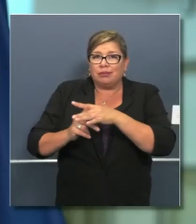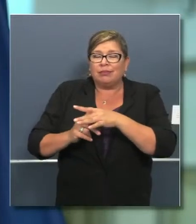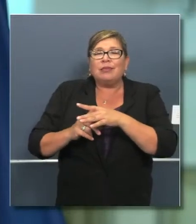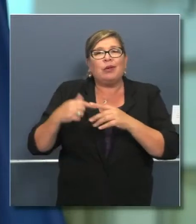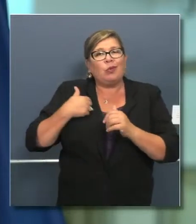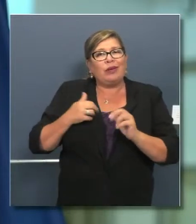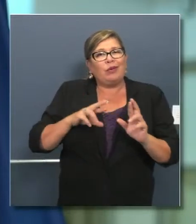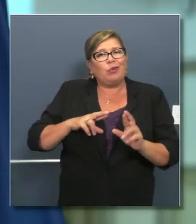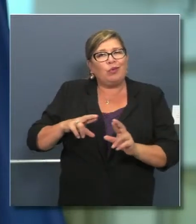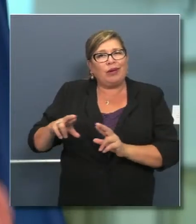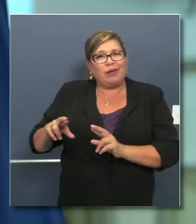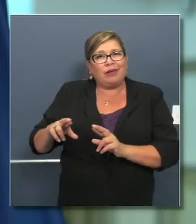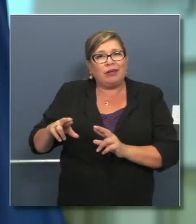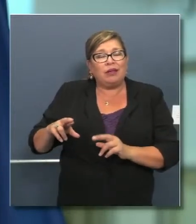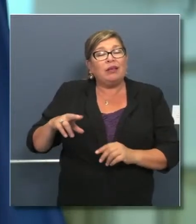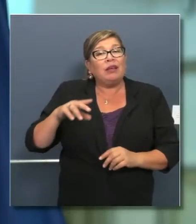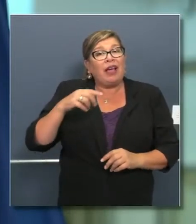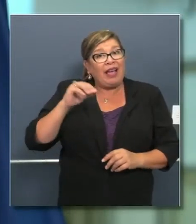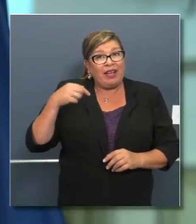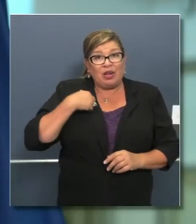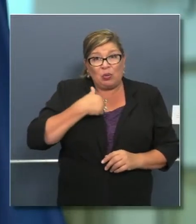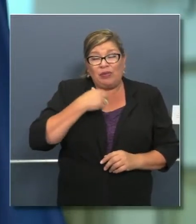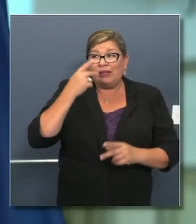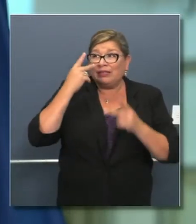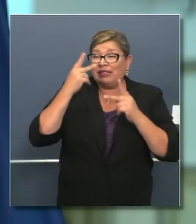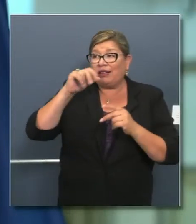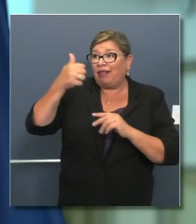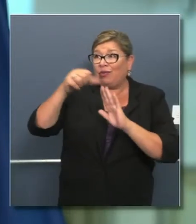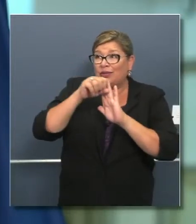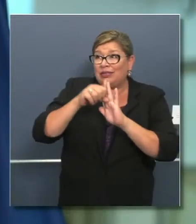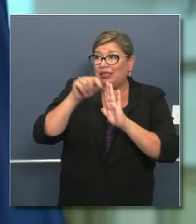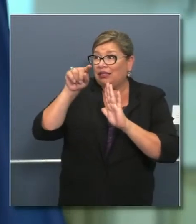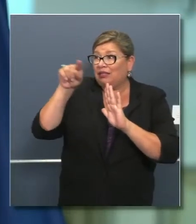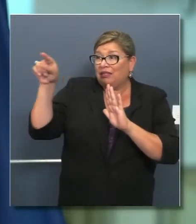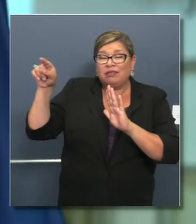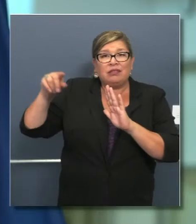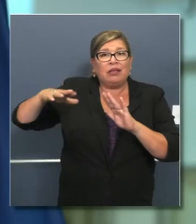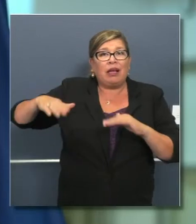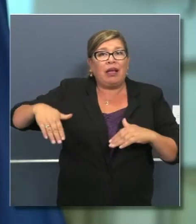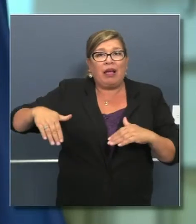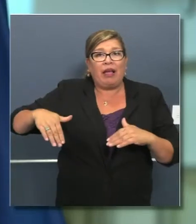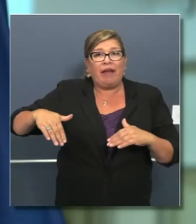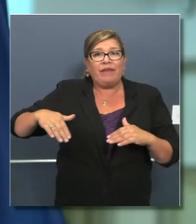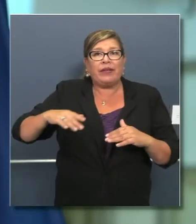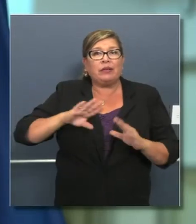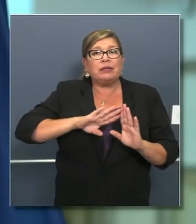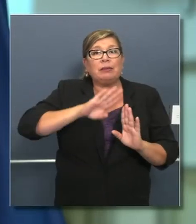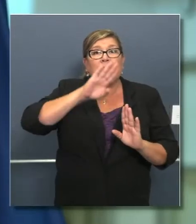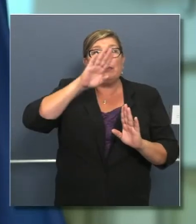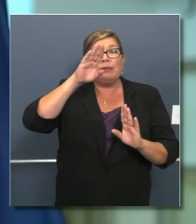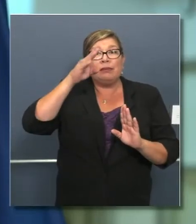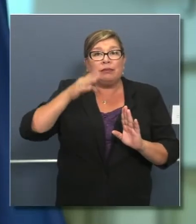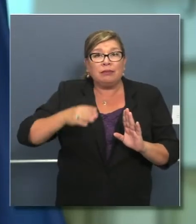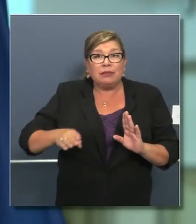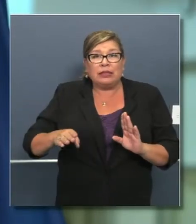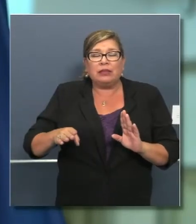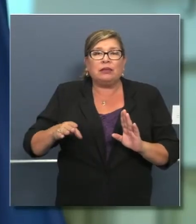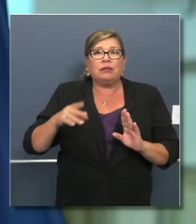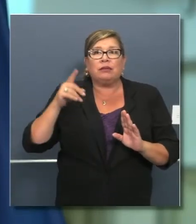states that did not experience the peak and had to respond and react to that we had the chance to